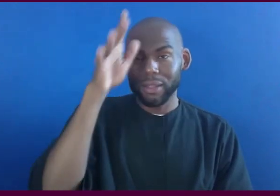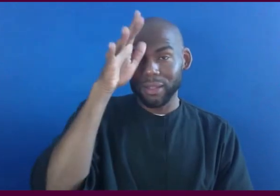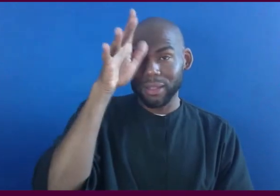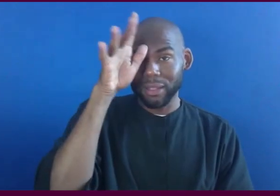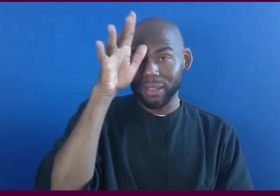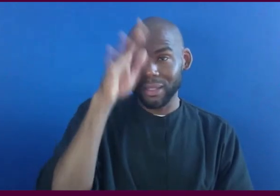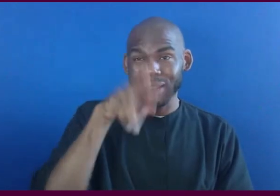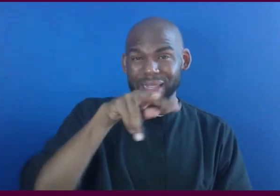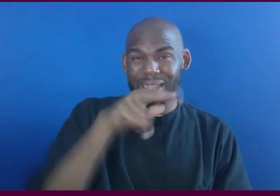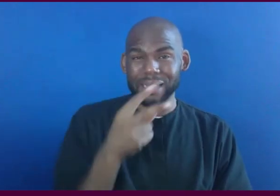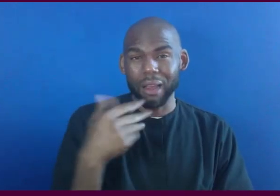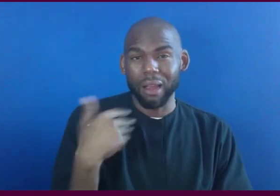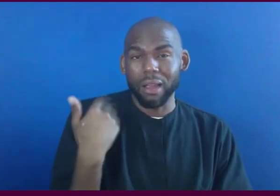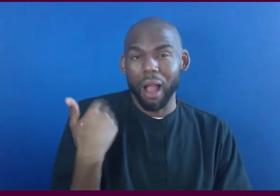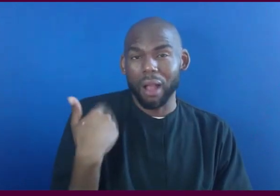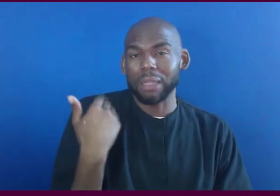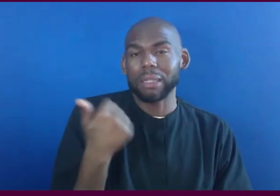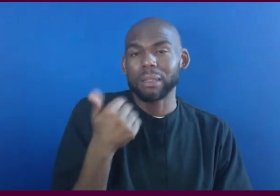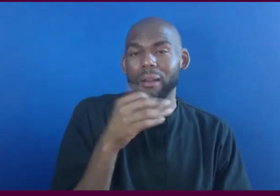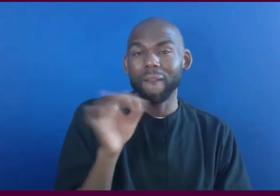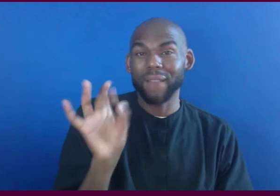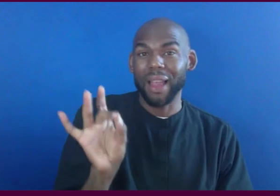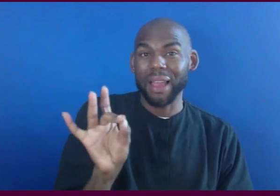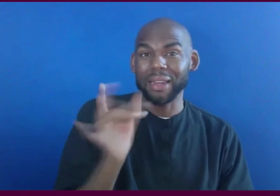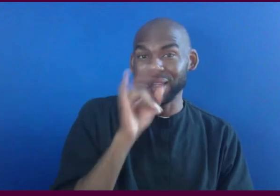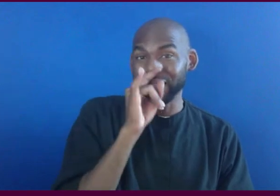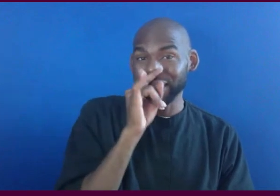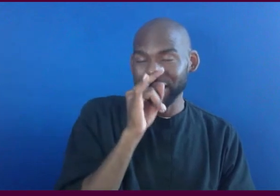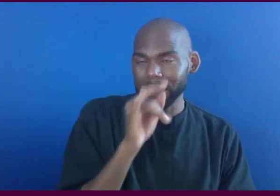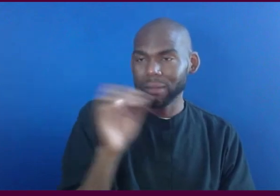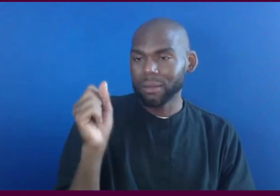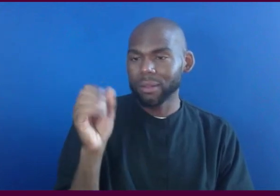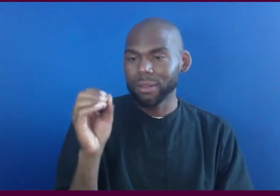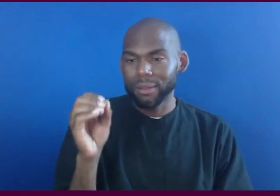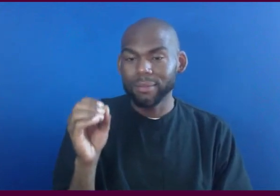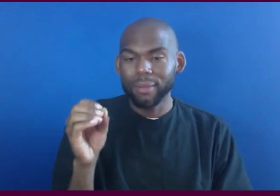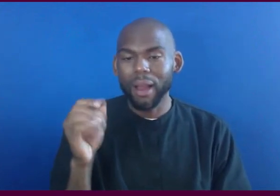And I think my dad was the second youngest of eight kids.